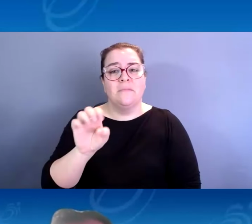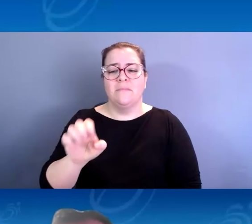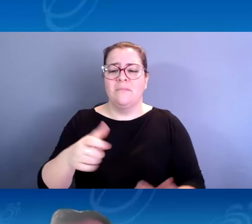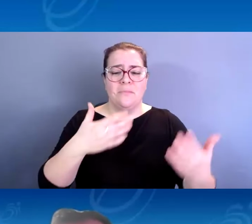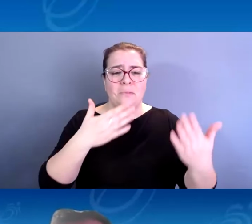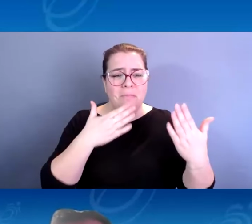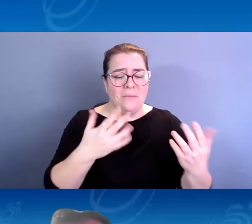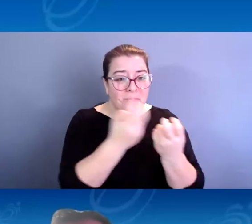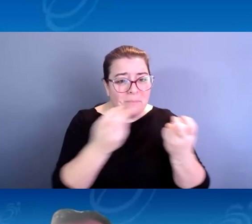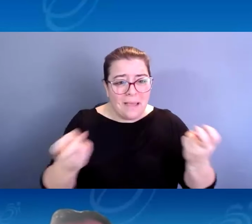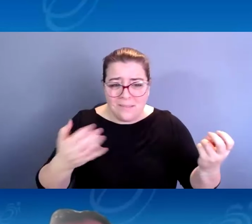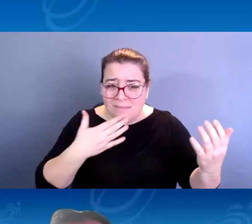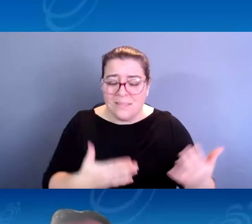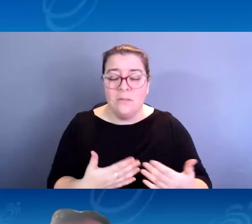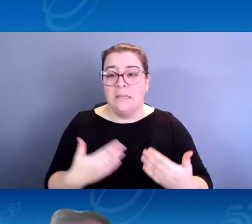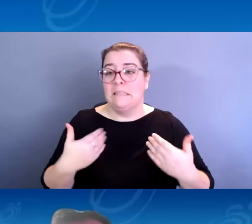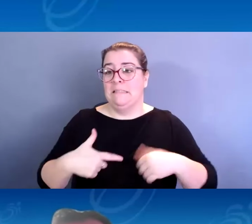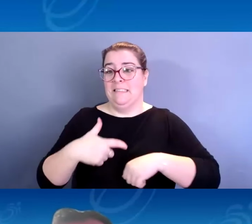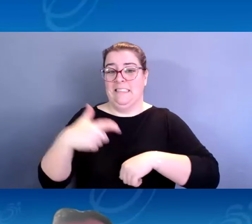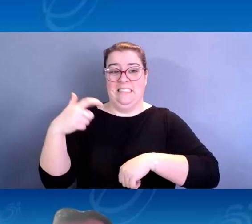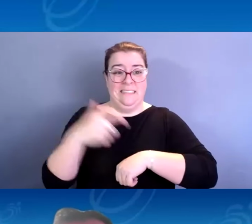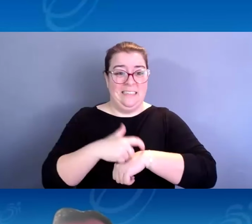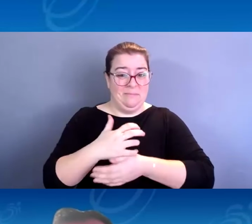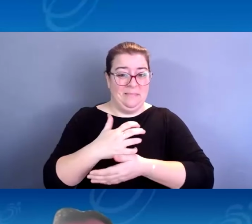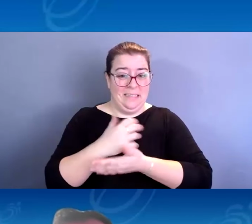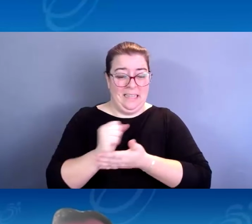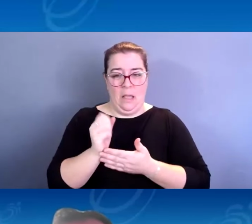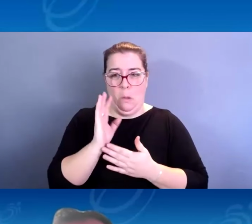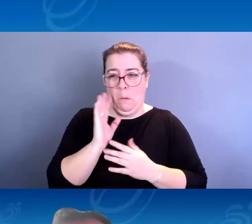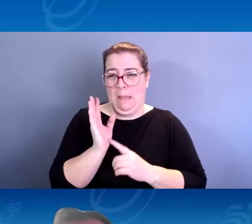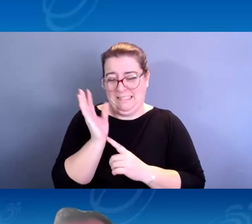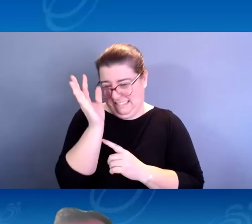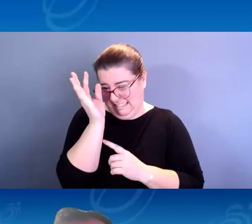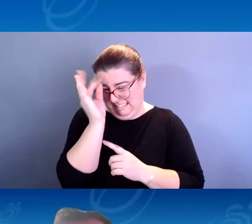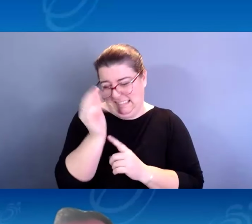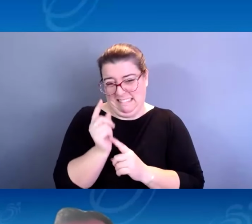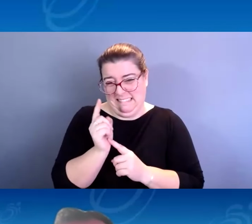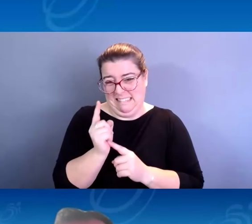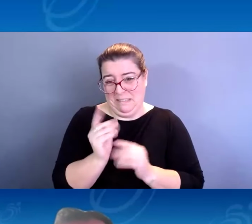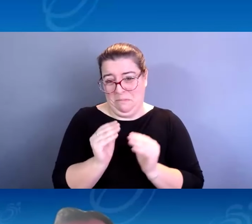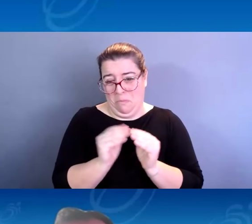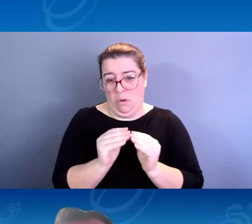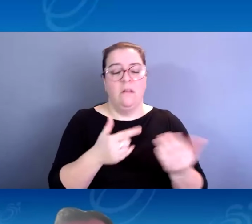We are right on time. And I'm going to run a tiny bit over to thank Lisa, Abhishek, Mahadeo,